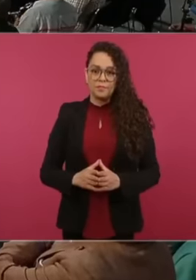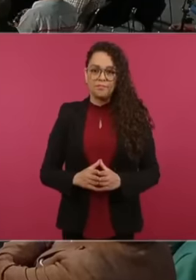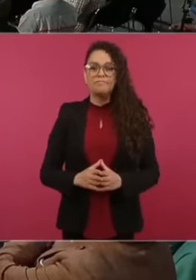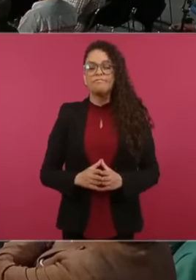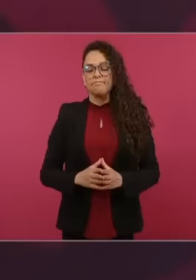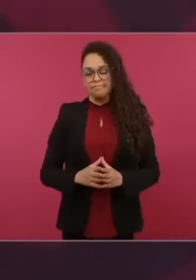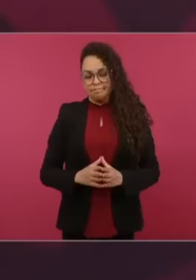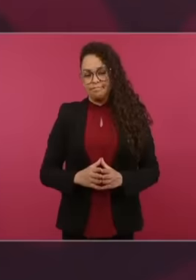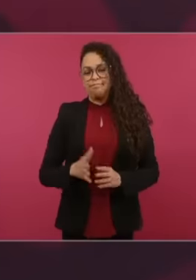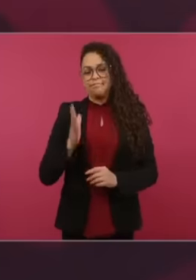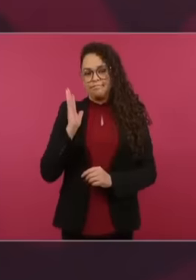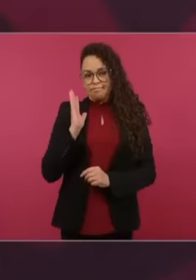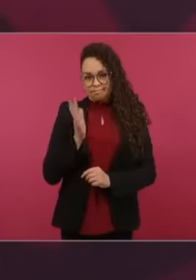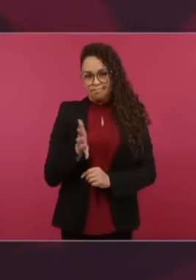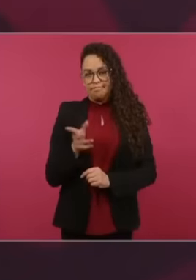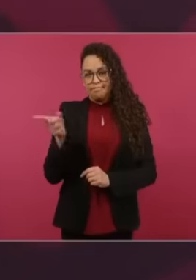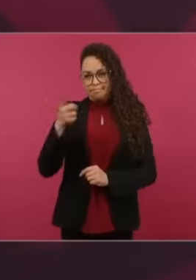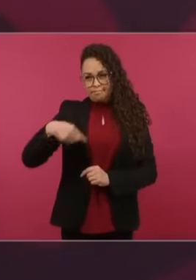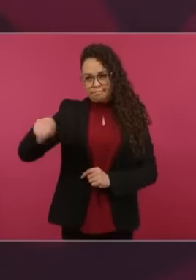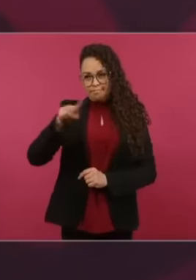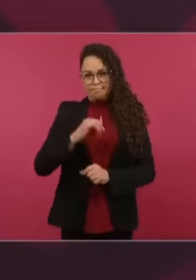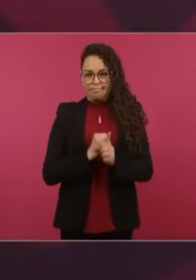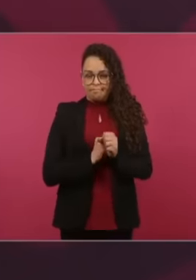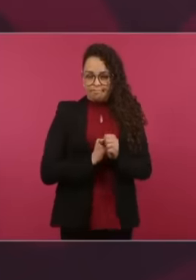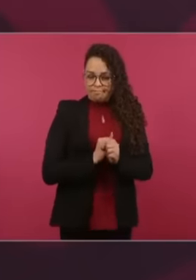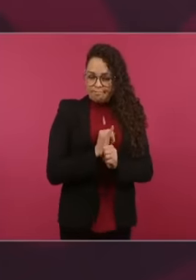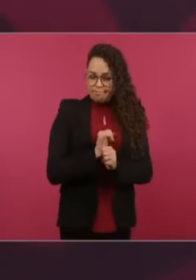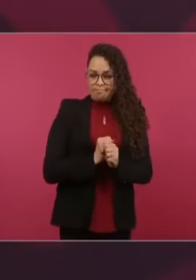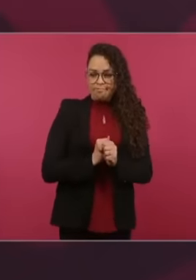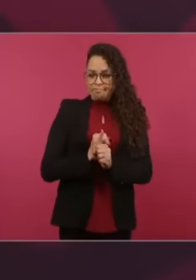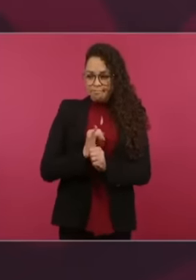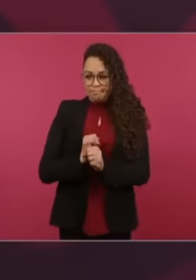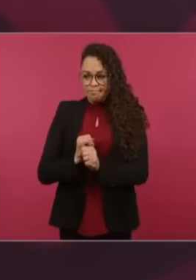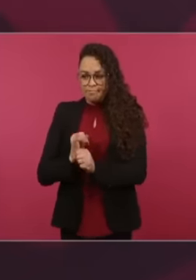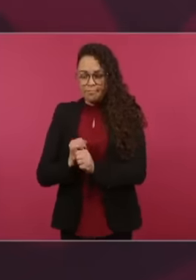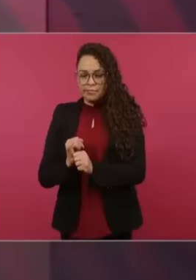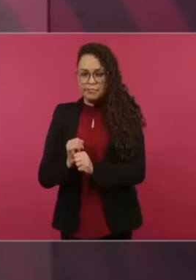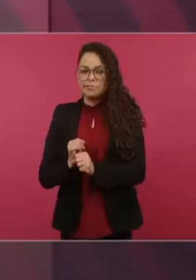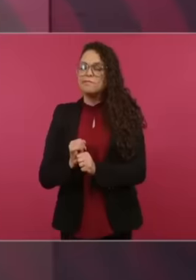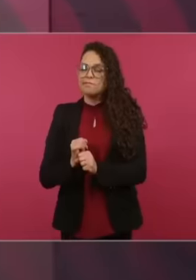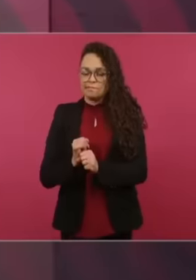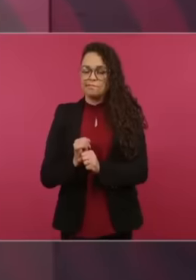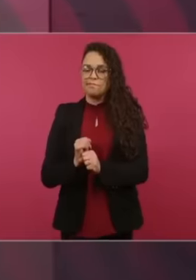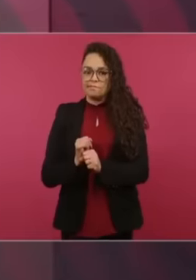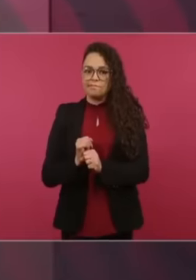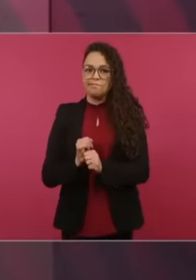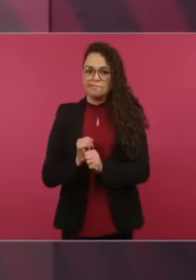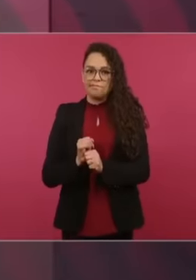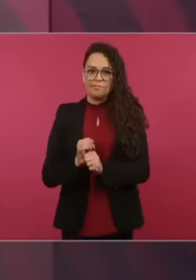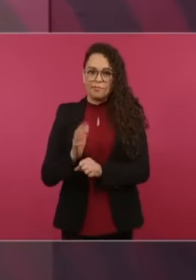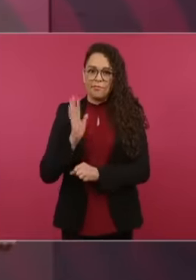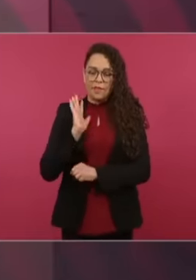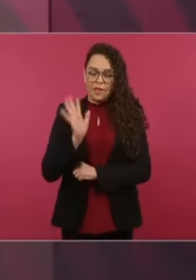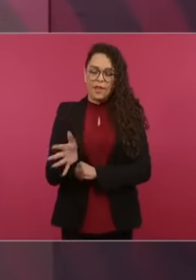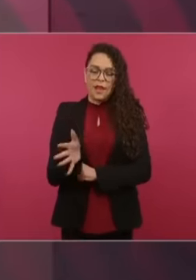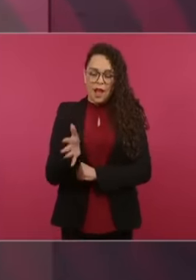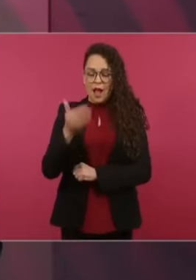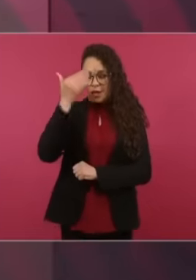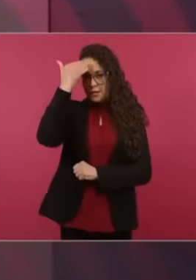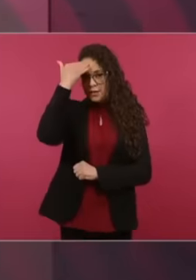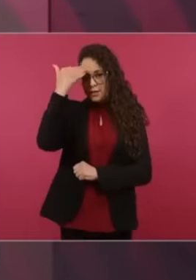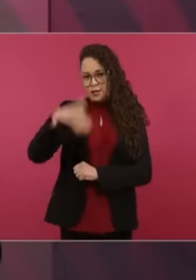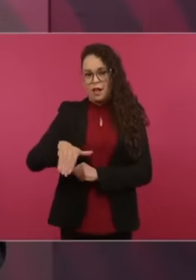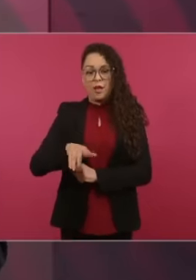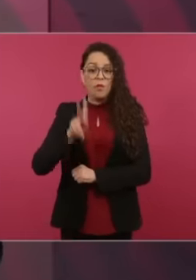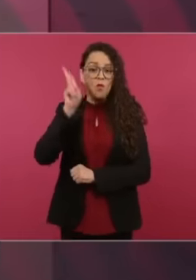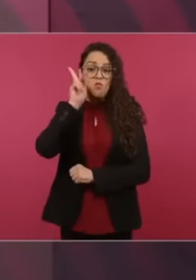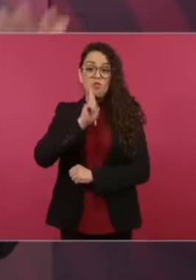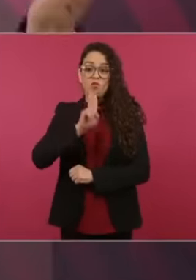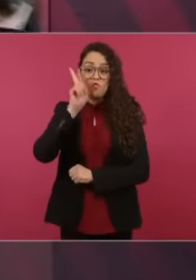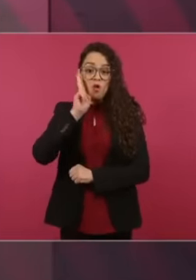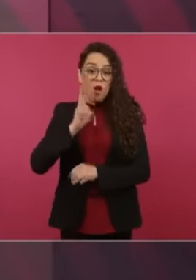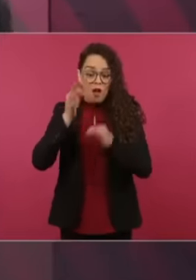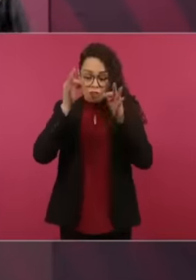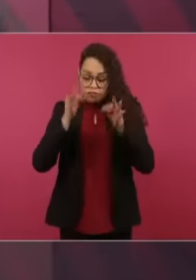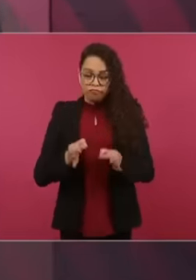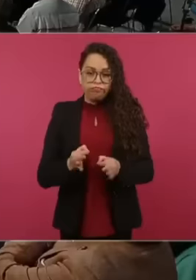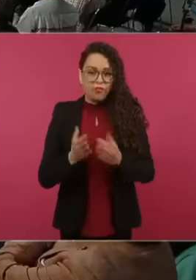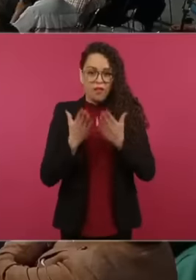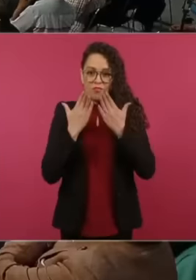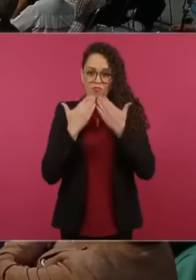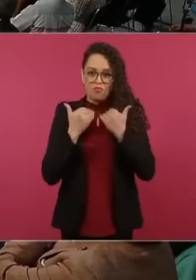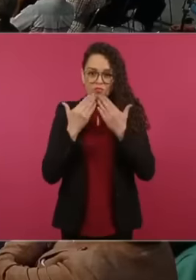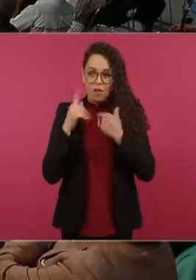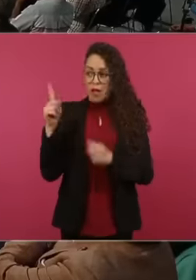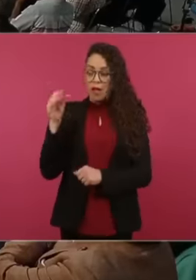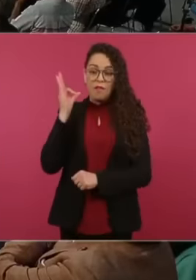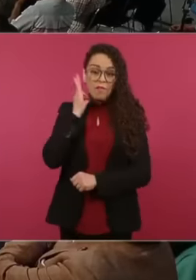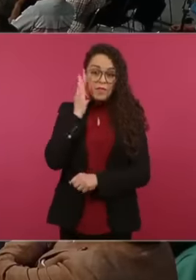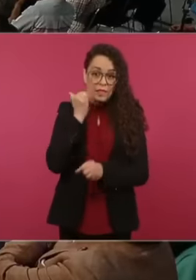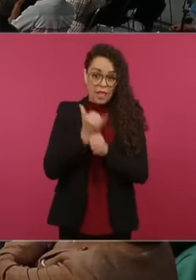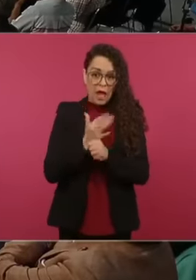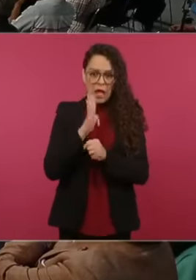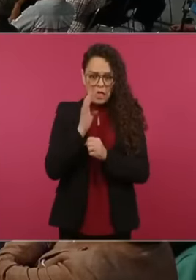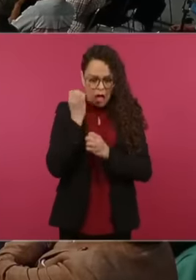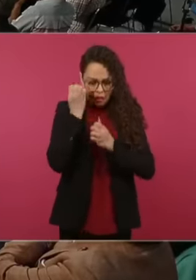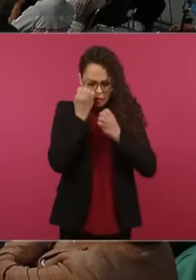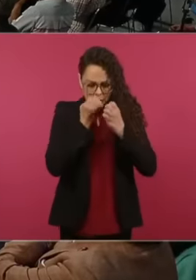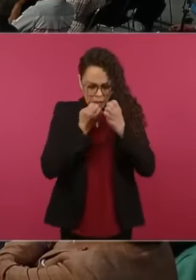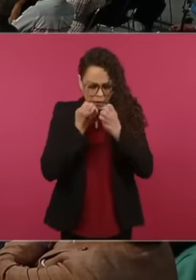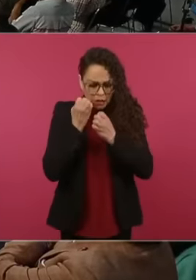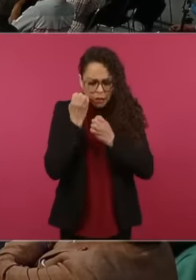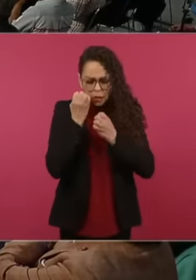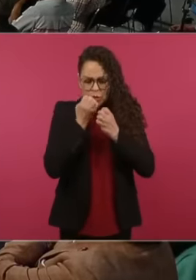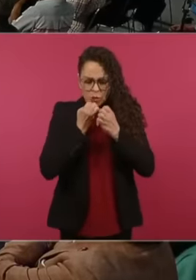since there were no elements, the prosecutor's office reviewed it. Ah, but as